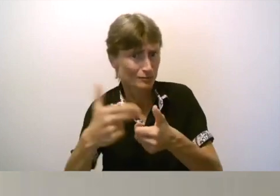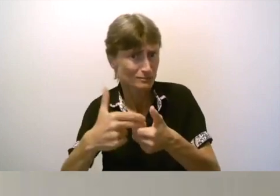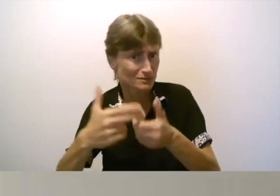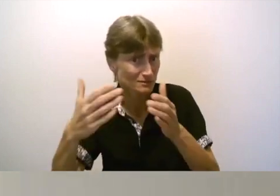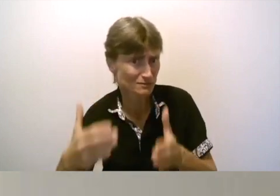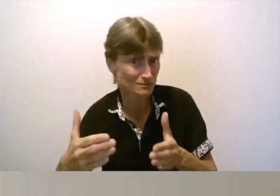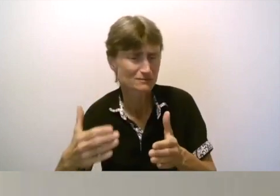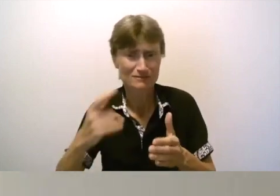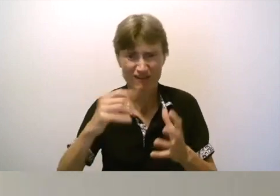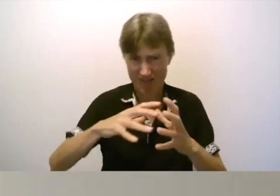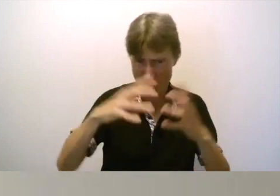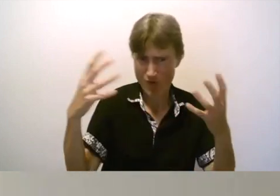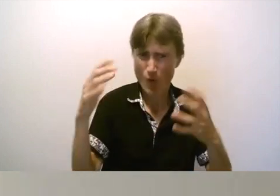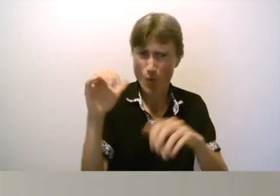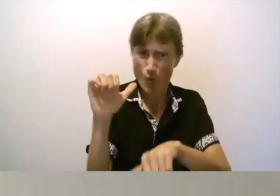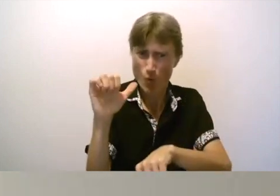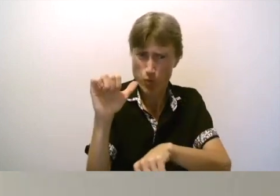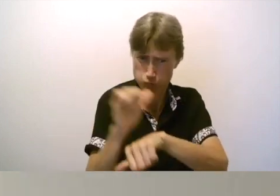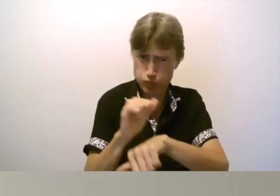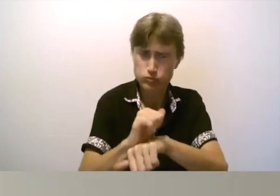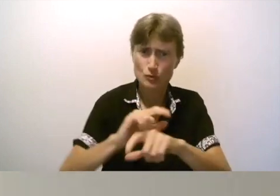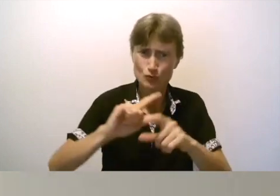these new ways of gathering